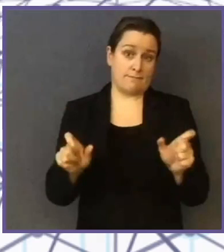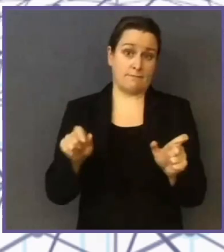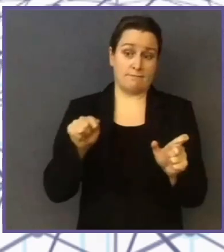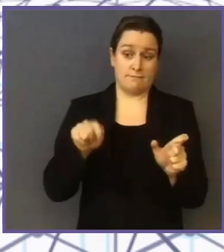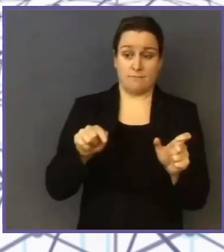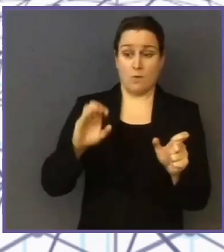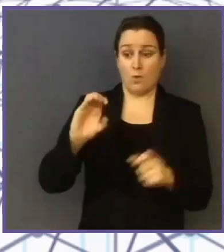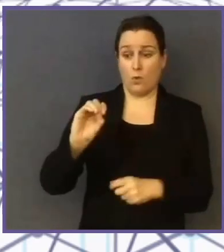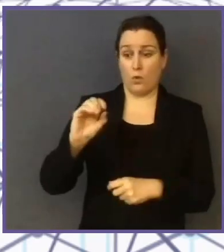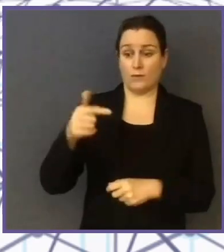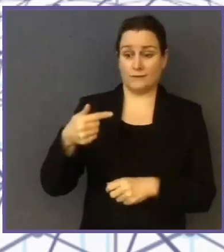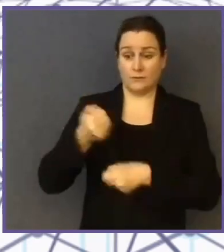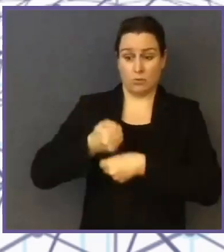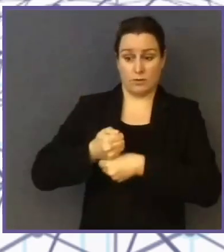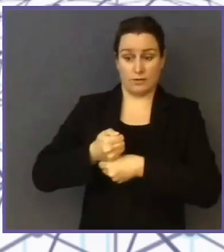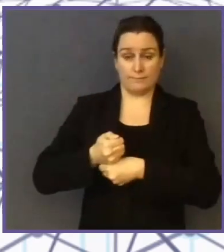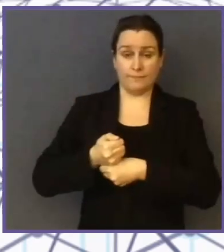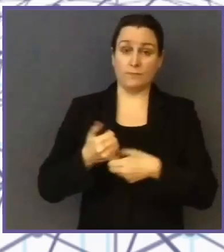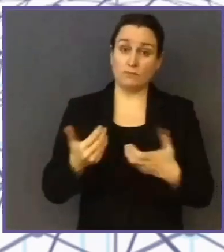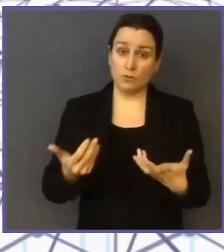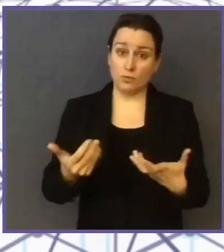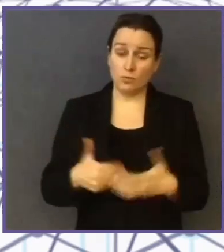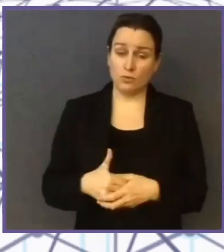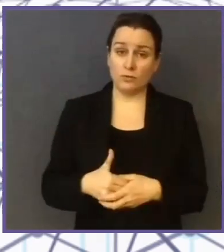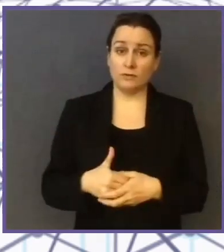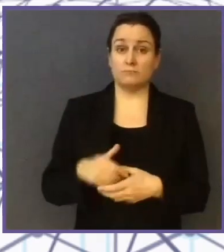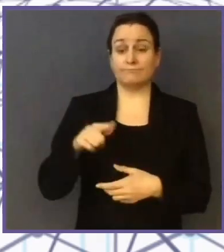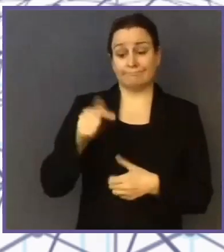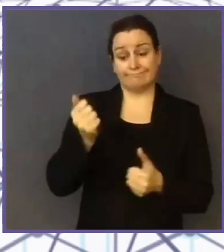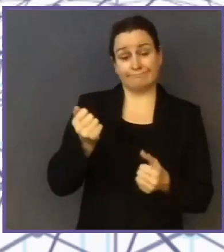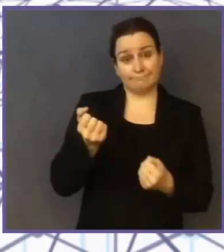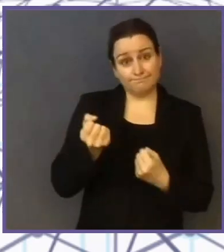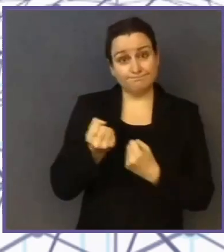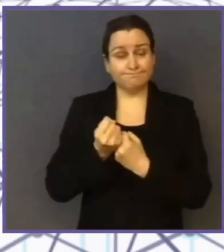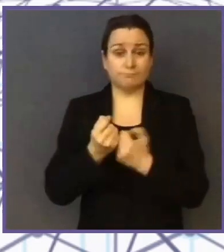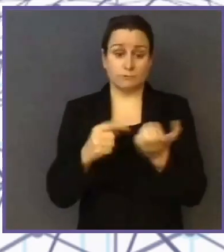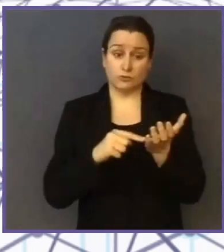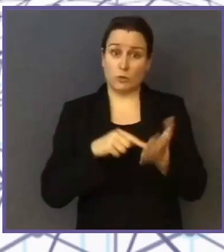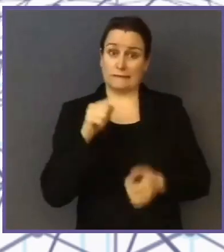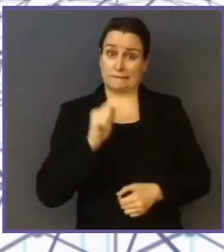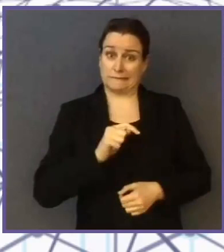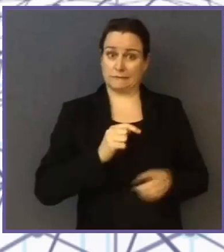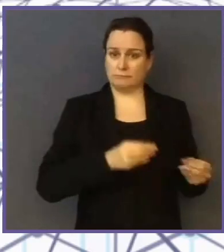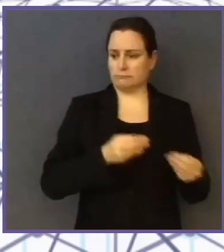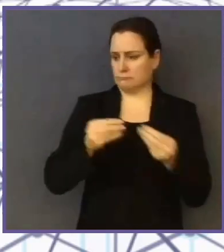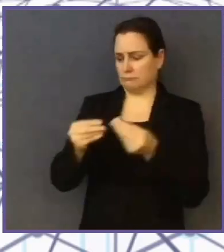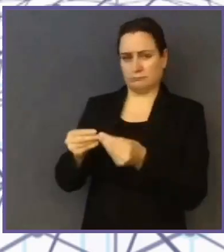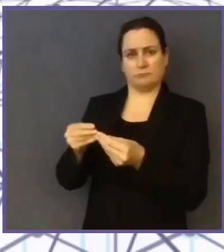of our role in assistive technology provision to meet people's needs now and in the future.